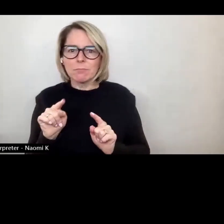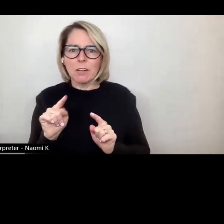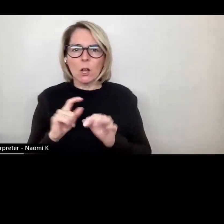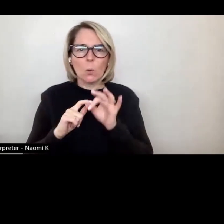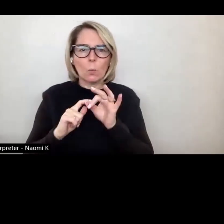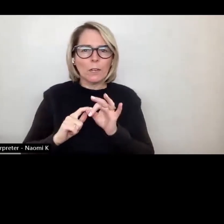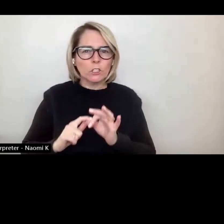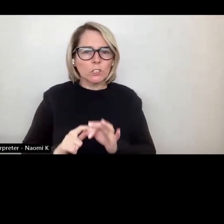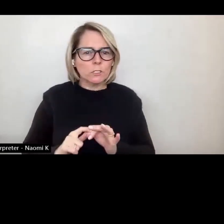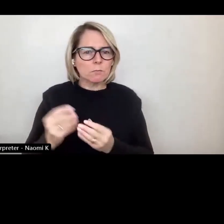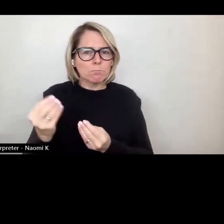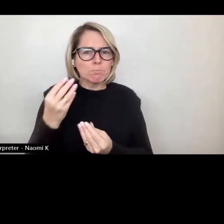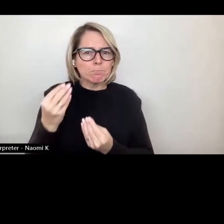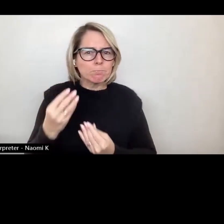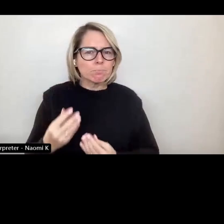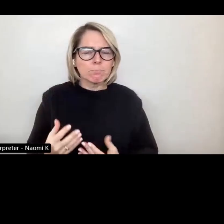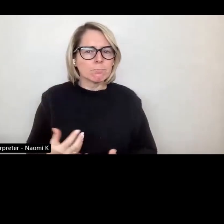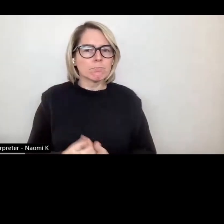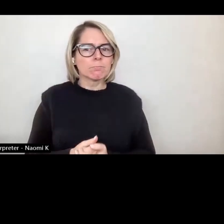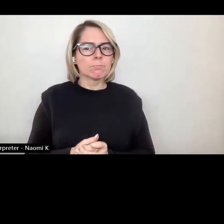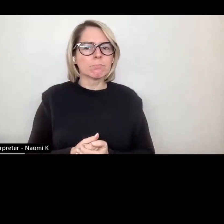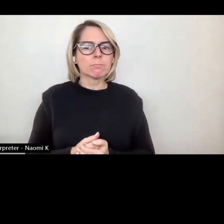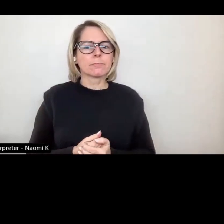Is there anything else that people are interested to know?